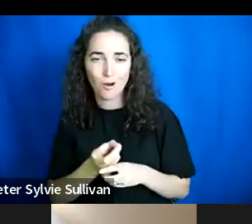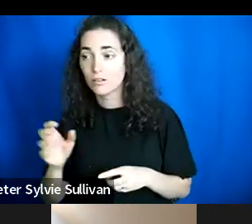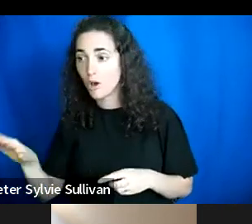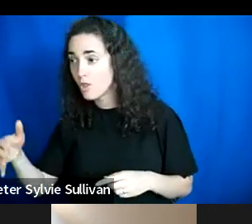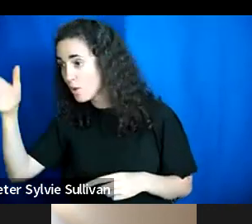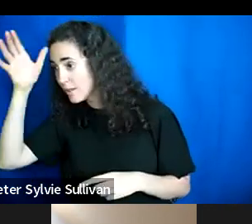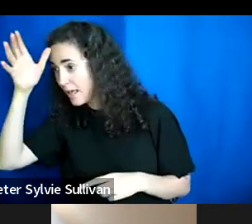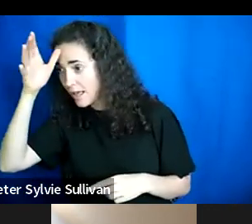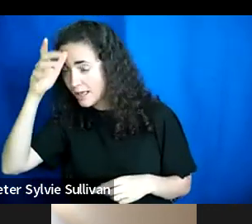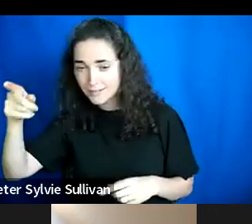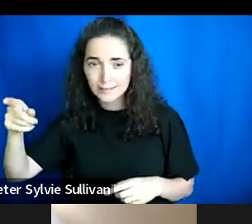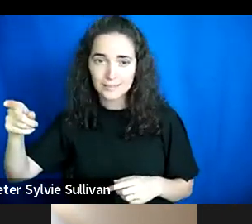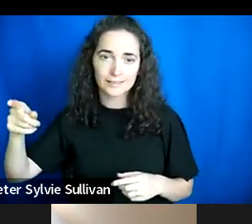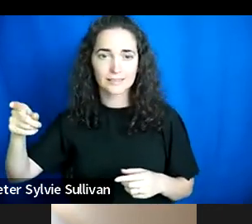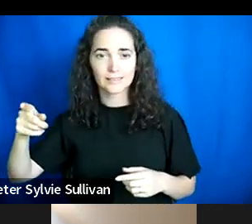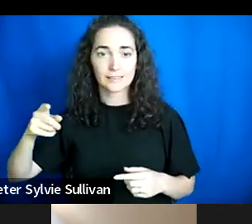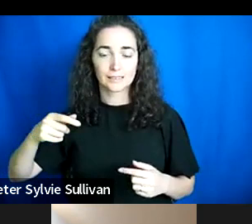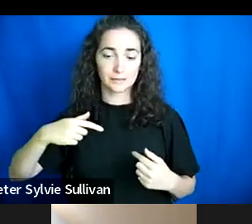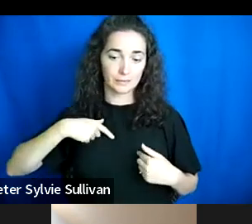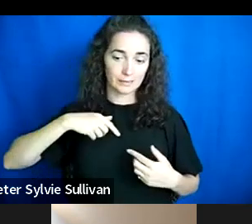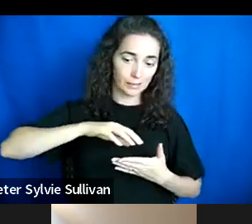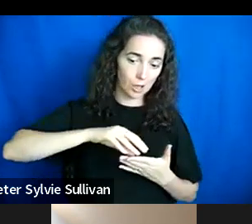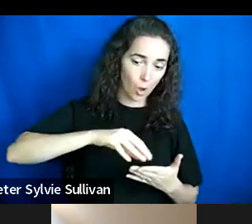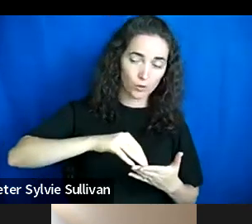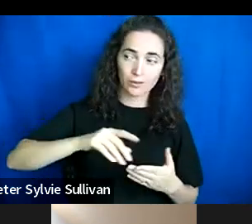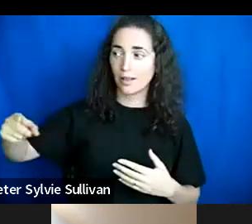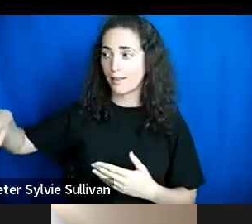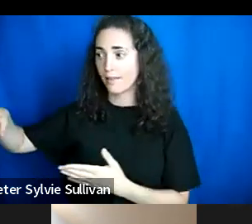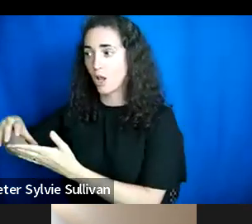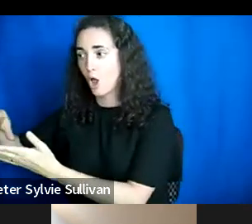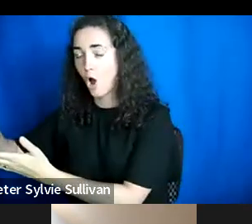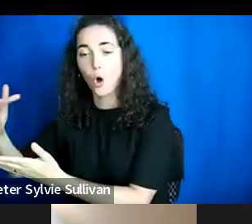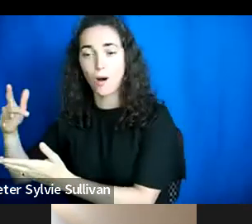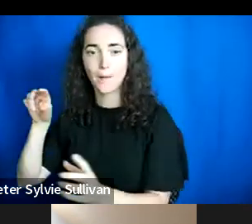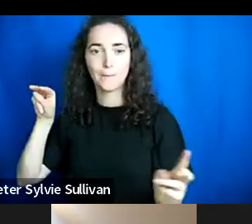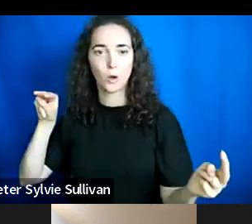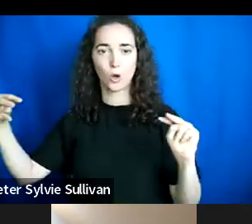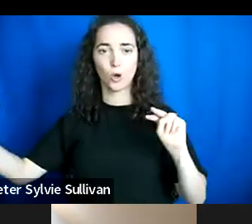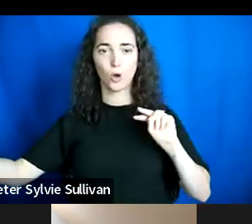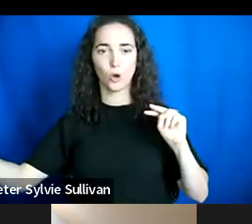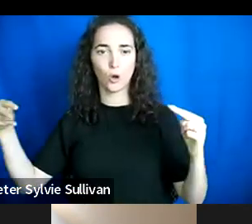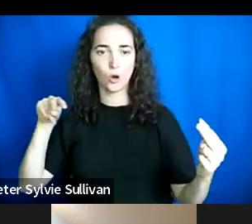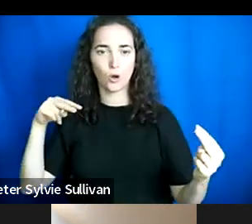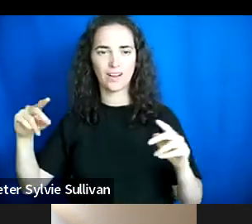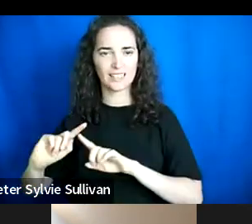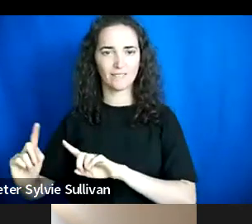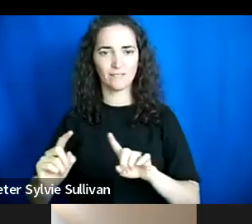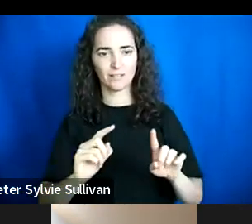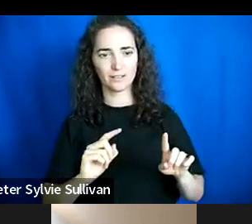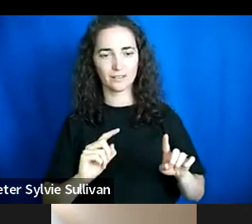It's often a learning experience for both me and them their perceptions and my perceptions, and typically in the middle ground.